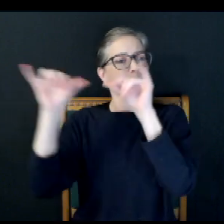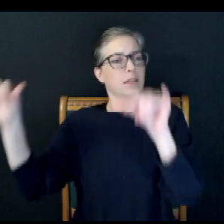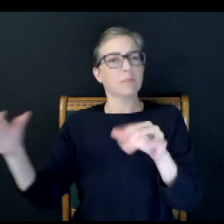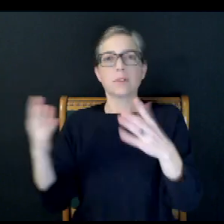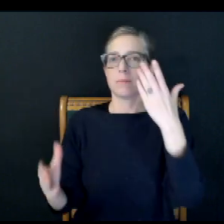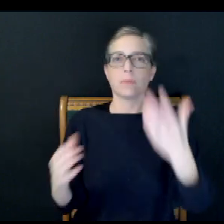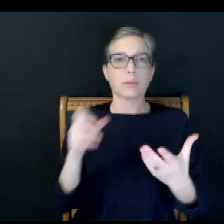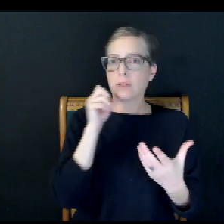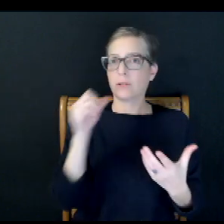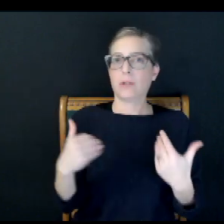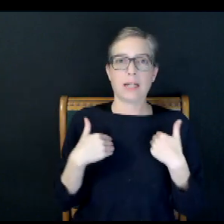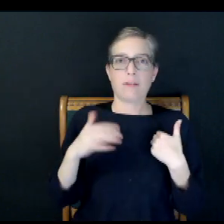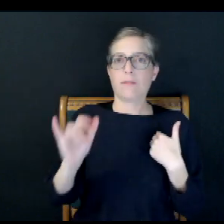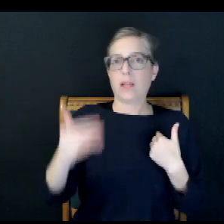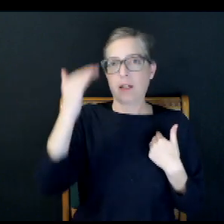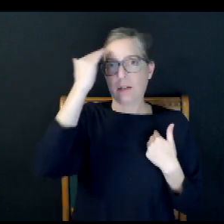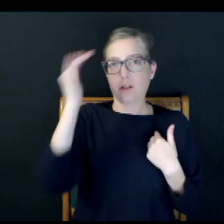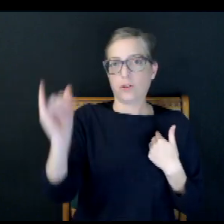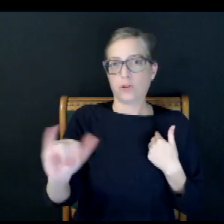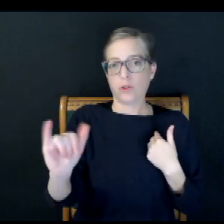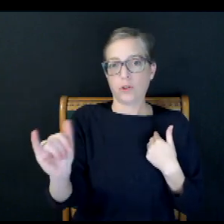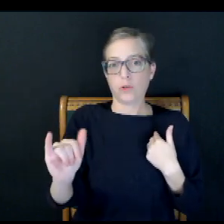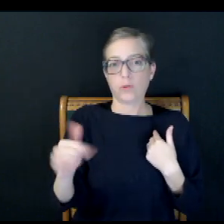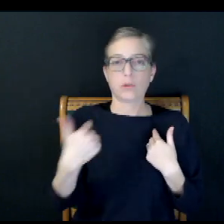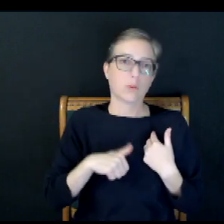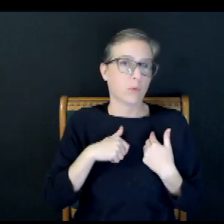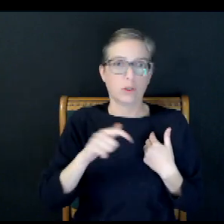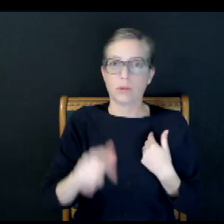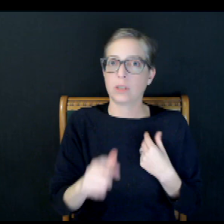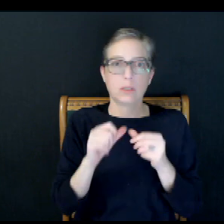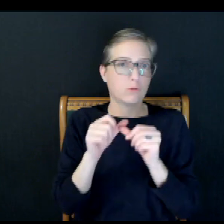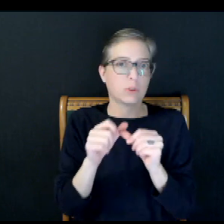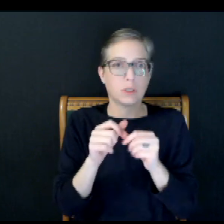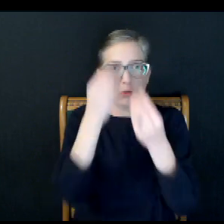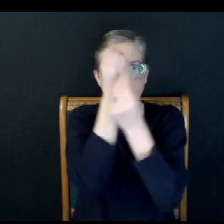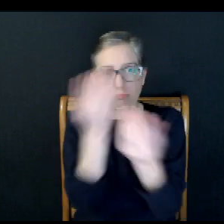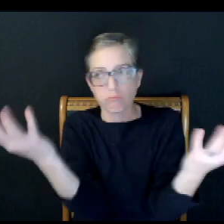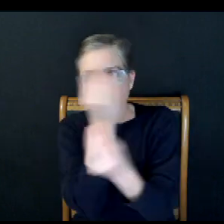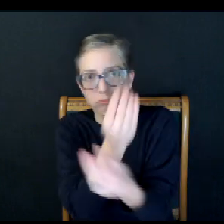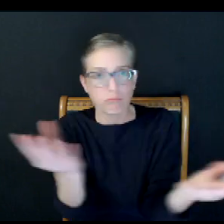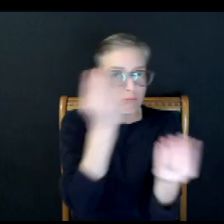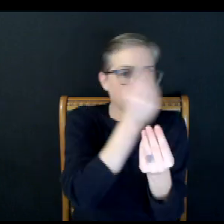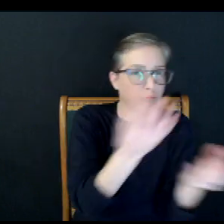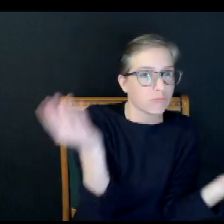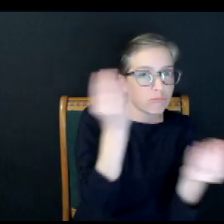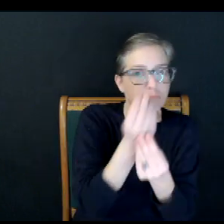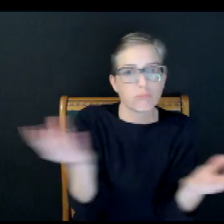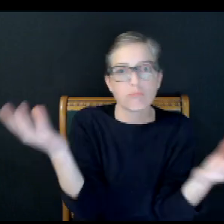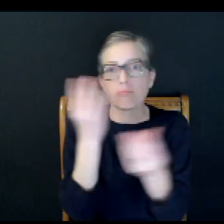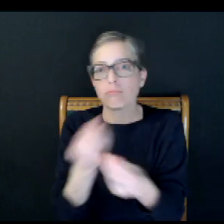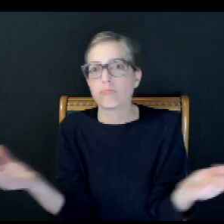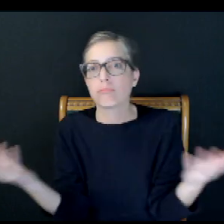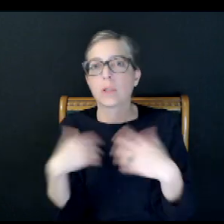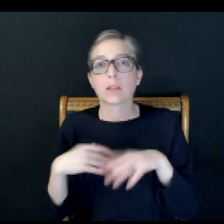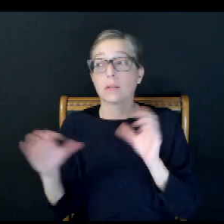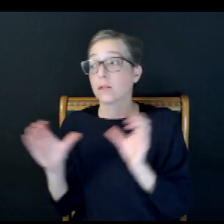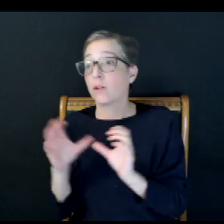spreading HCBS knowledge throughout the system, including it in certification training programs that we're expecting of